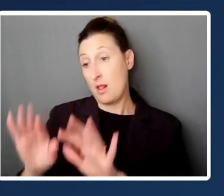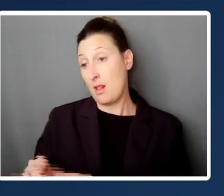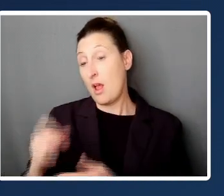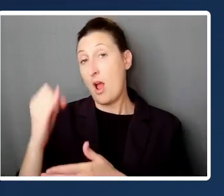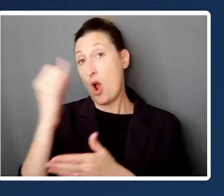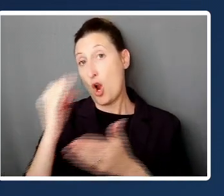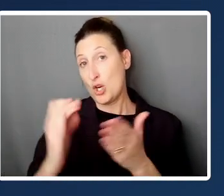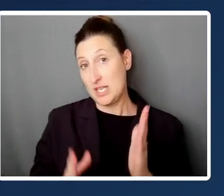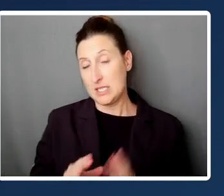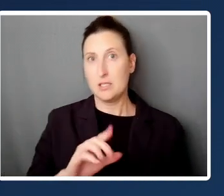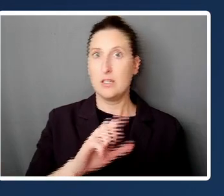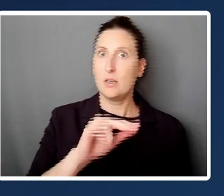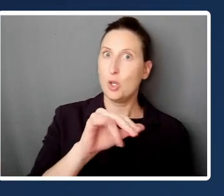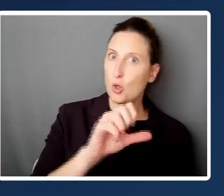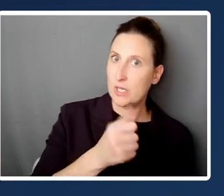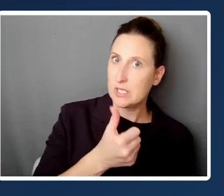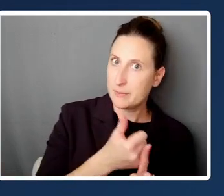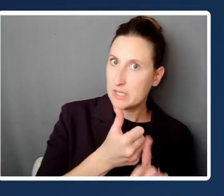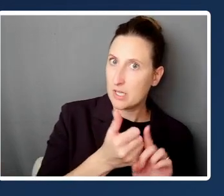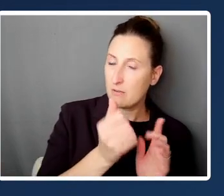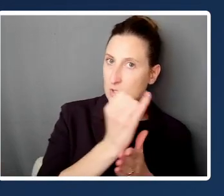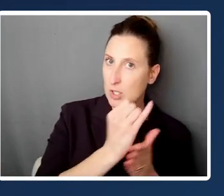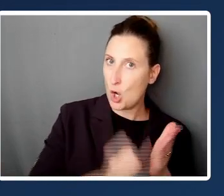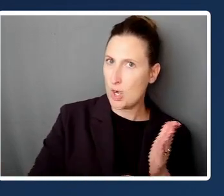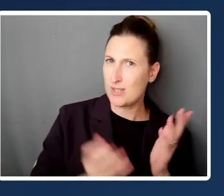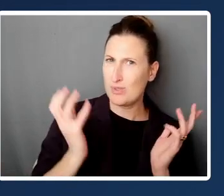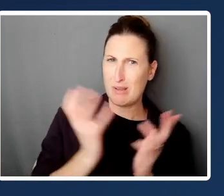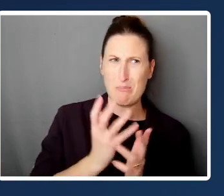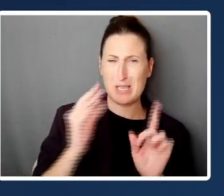I mean, it was just amazing to have him showcase like that. And now he's going to have his work at